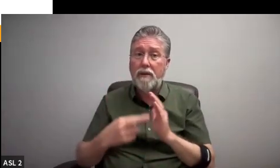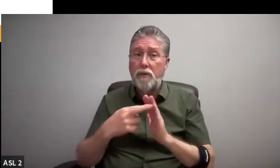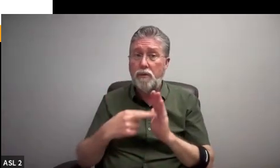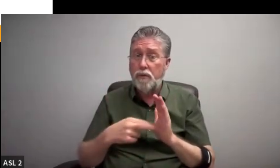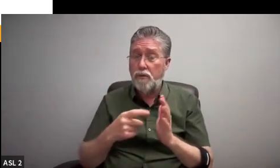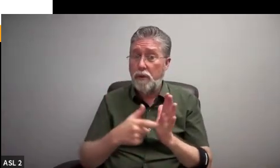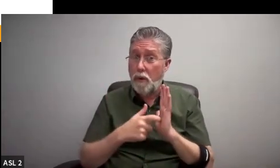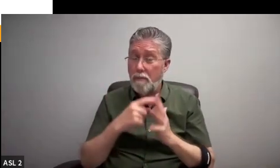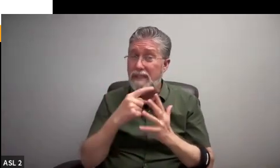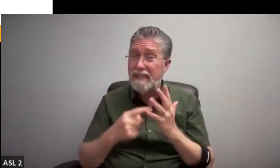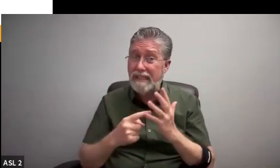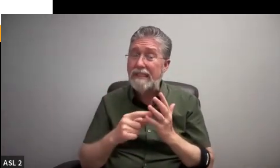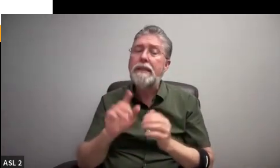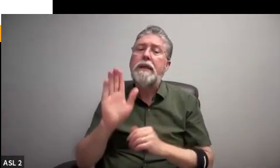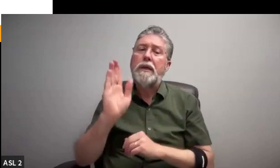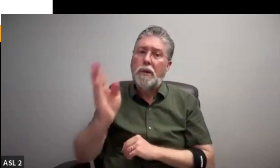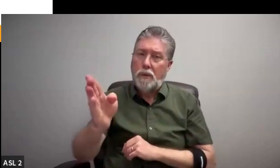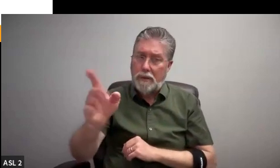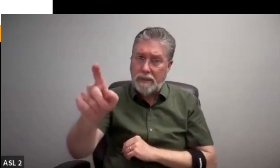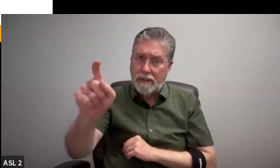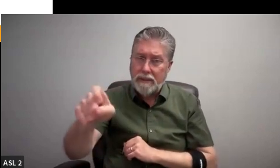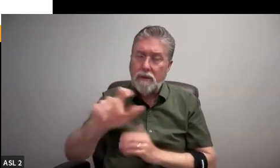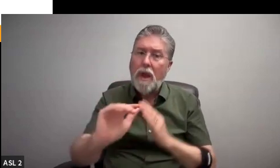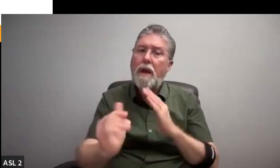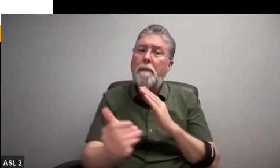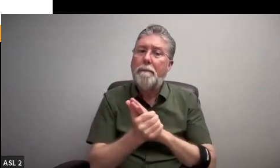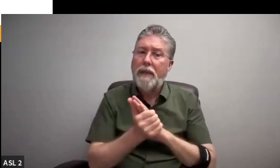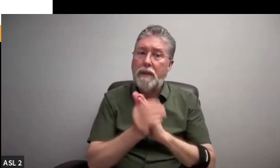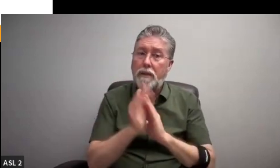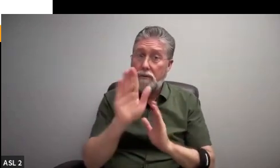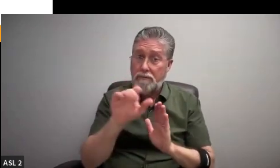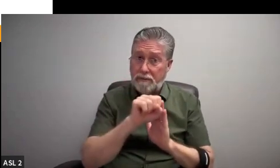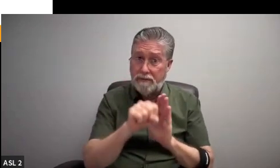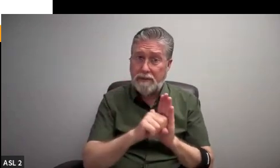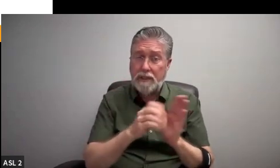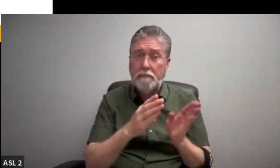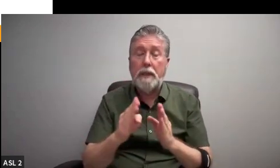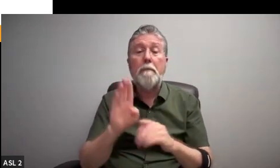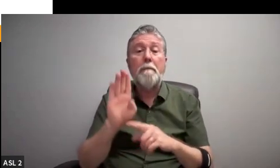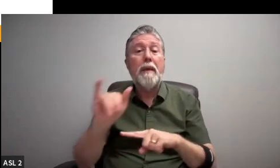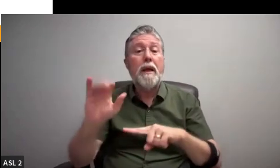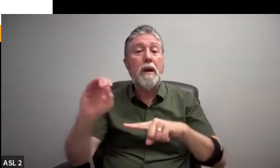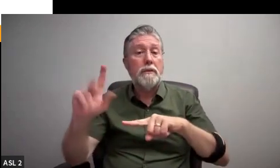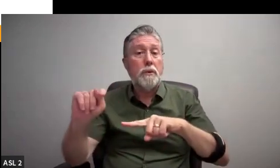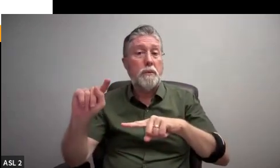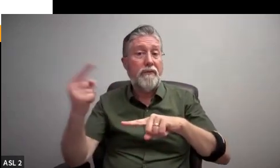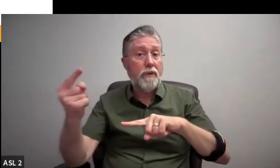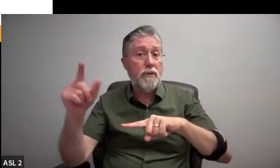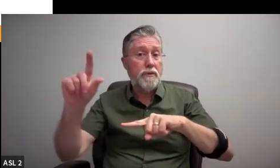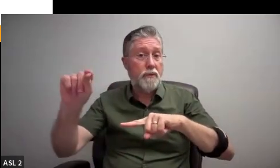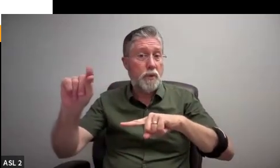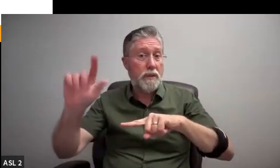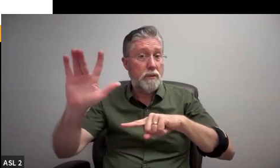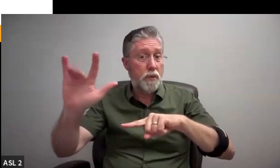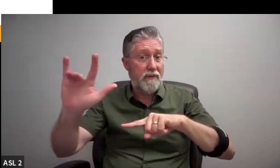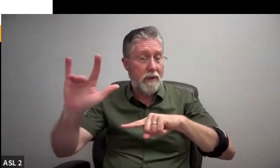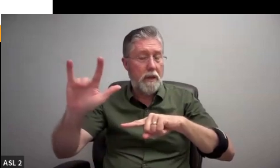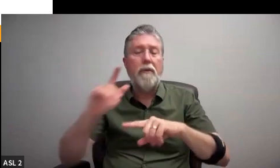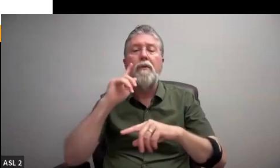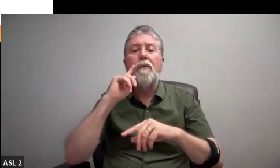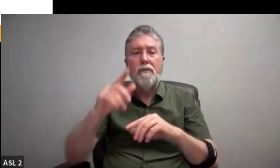it will be necessary to amend your state plan by October 1st of 2025 in order to comply with